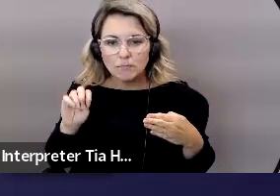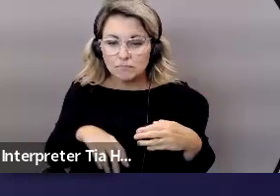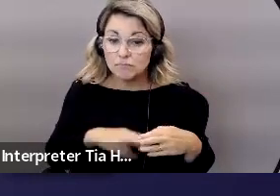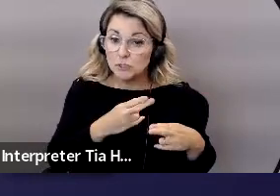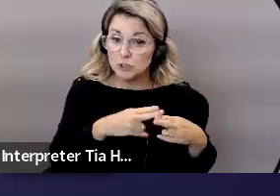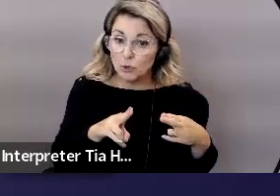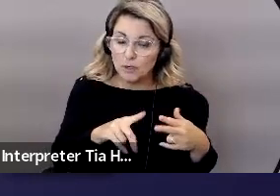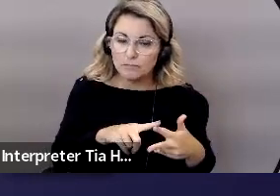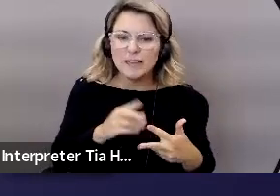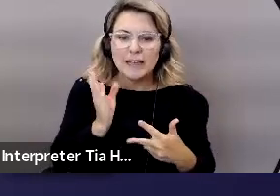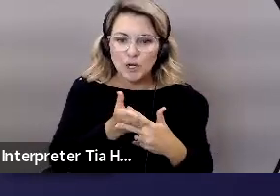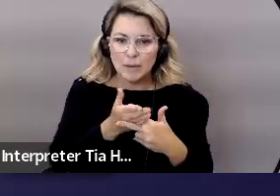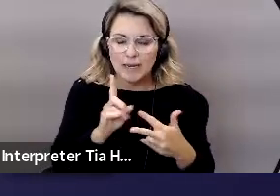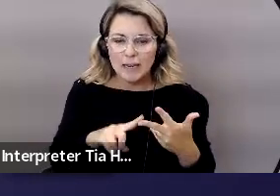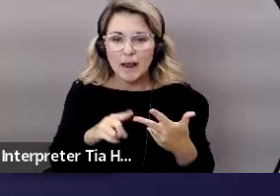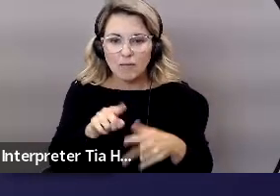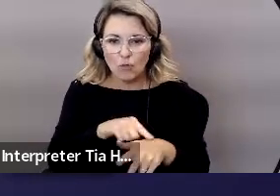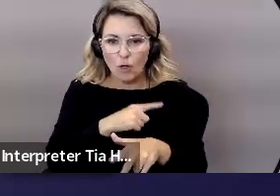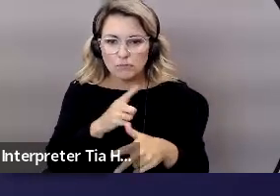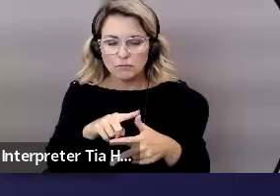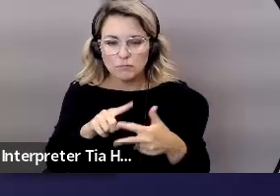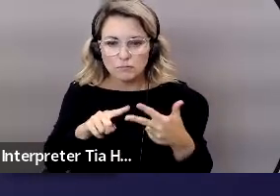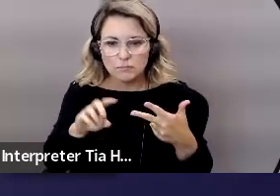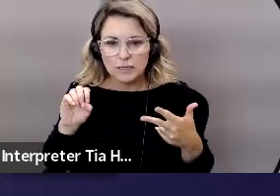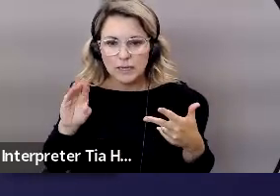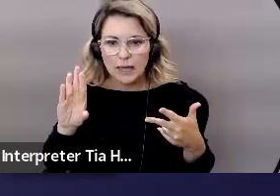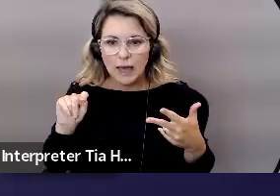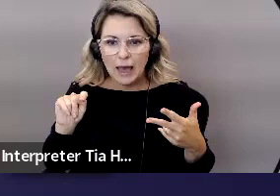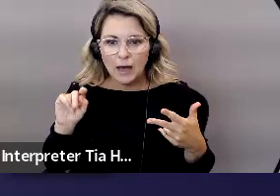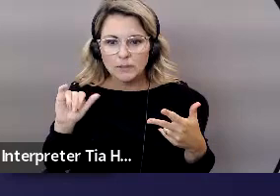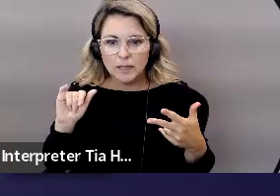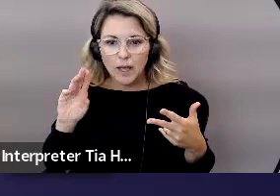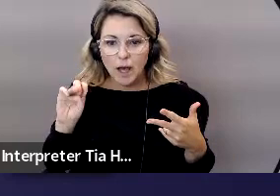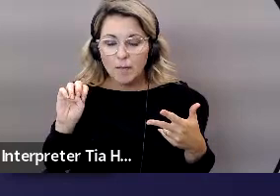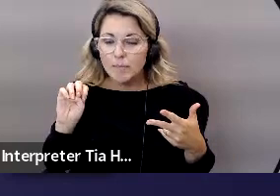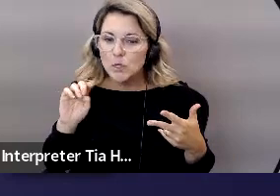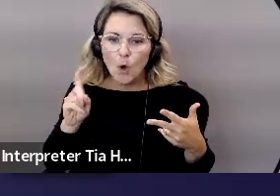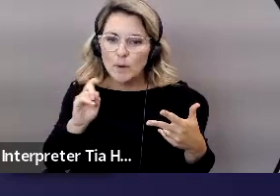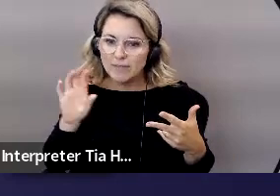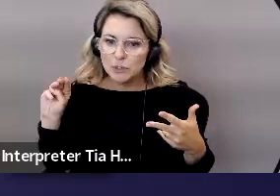the long-term? And you always want to try to be able to tie in a metric to those. Many of us are